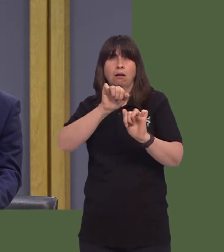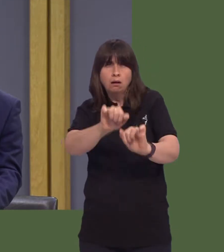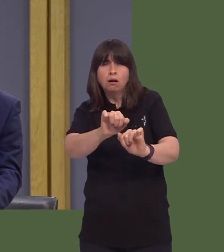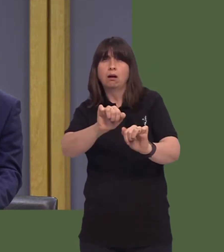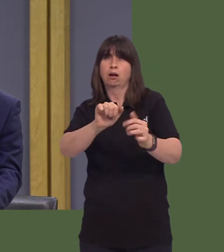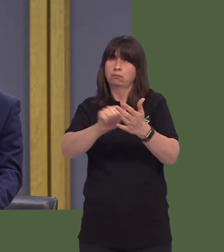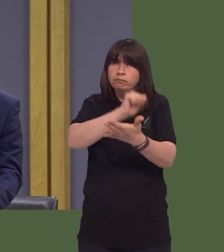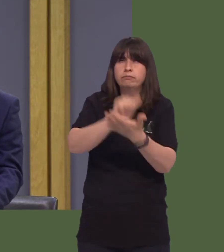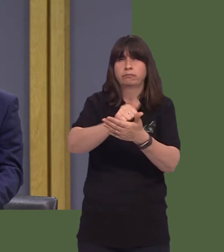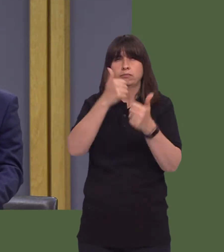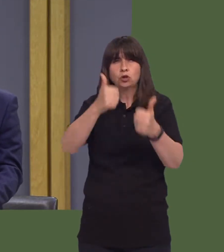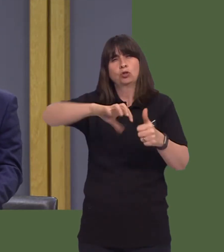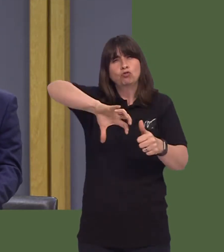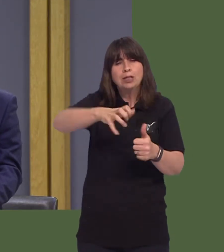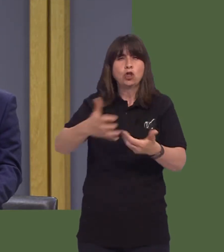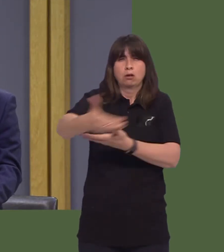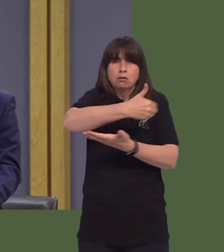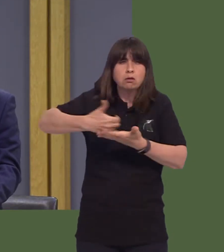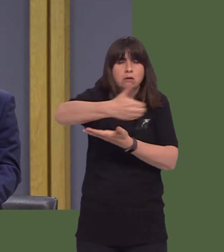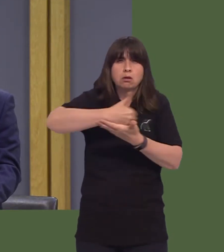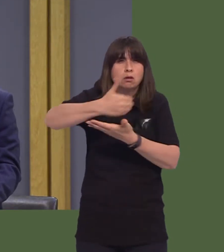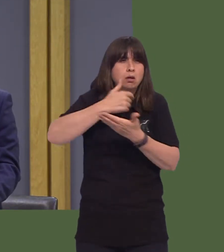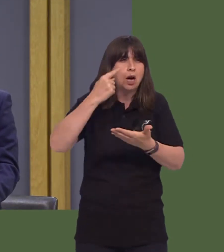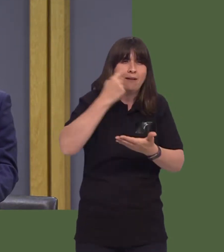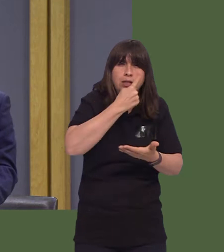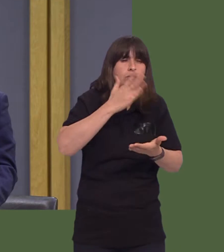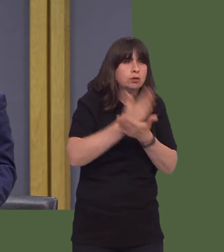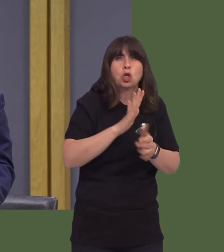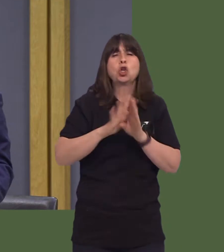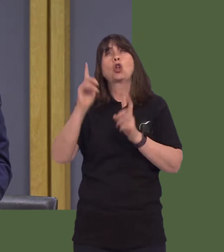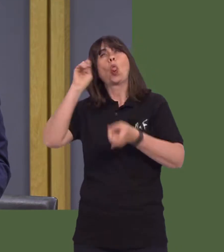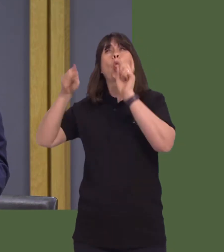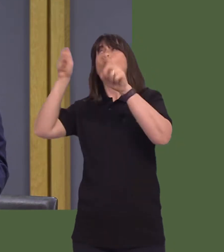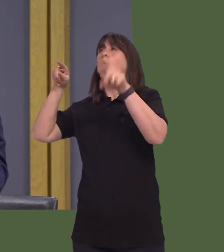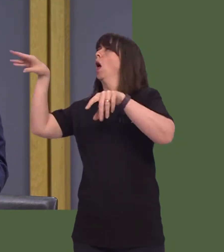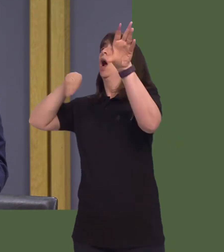plan, based on regional evidence, rather than a plan that simply knits together existing local development plans.